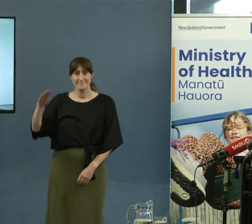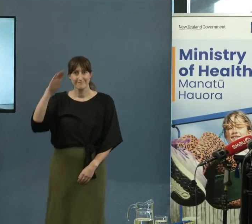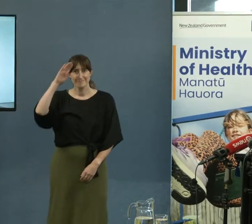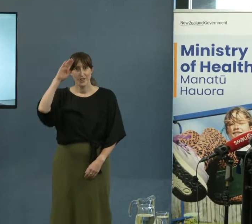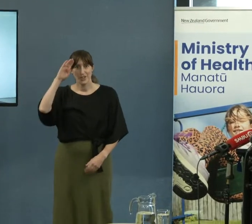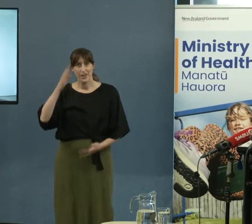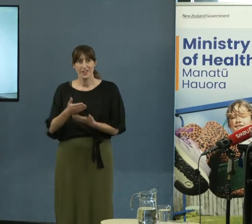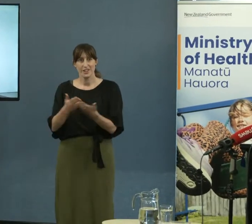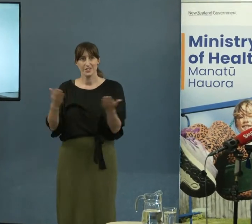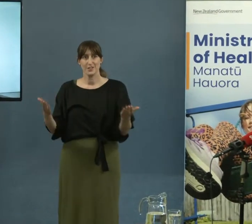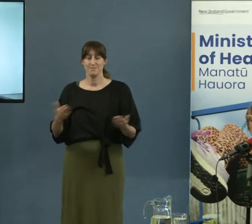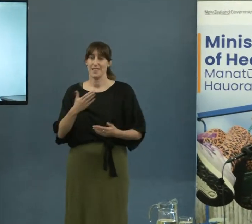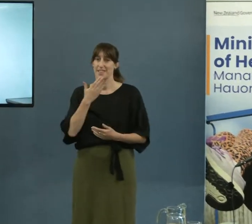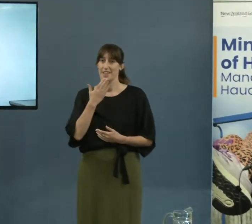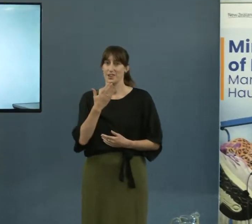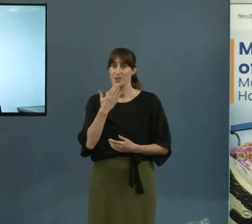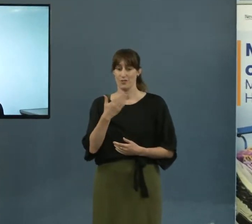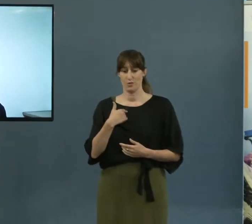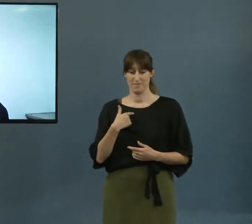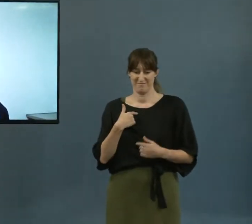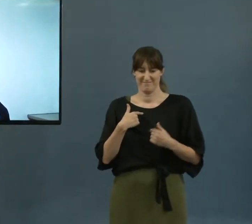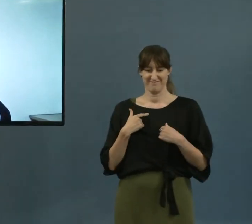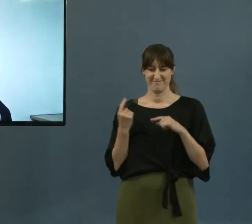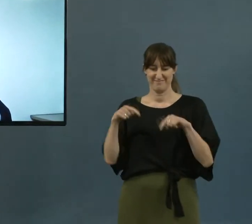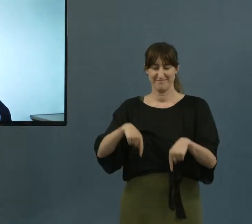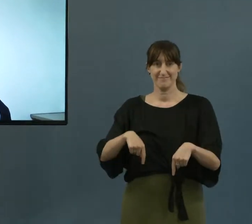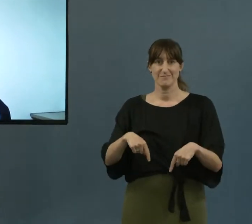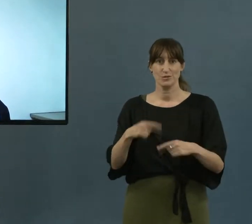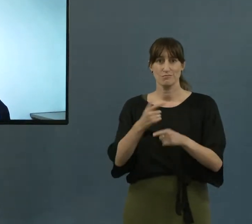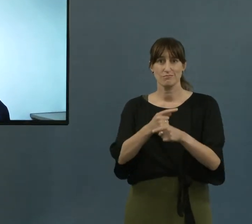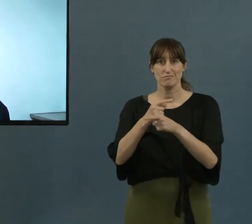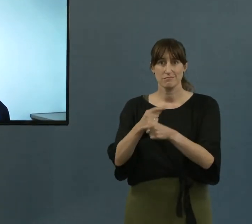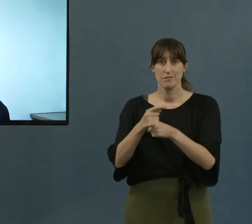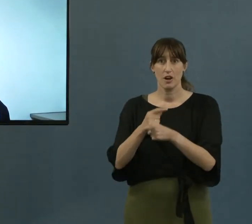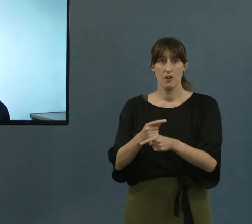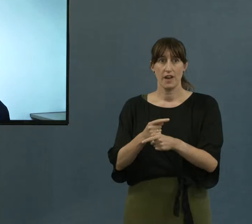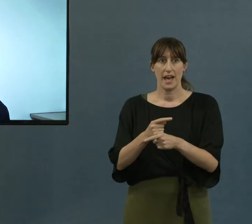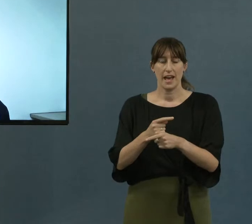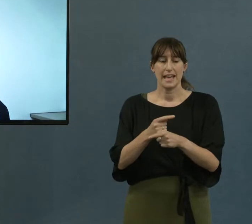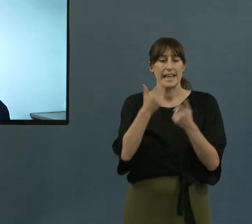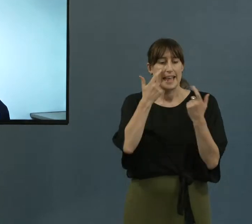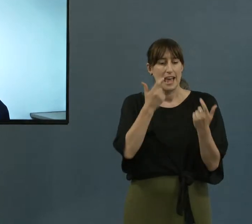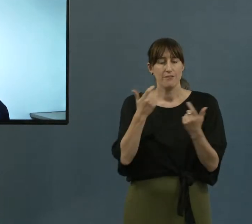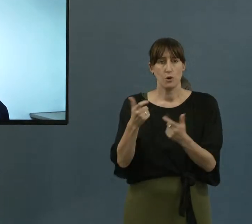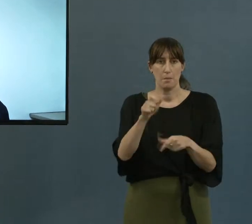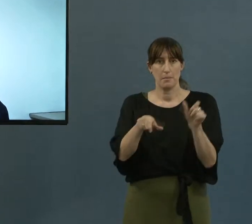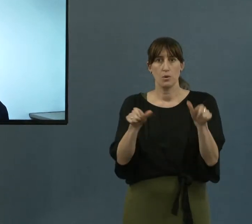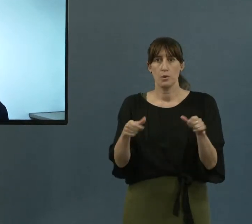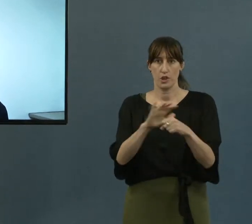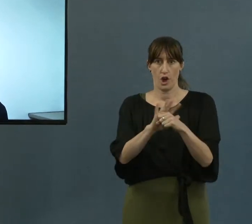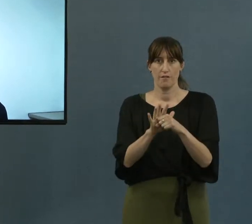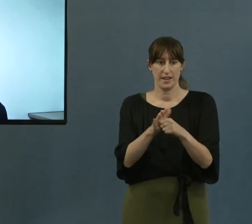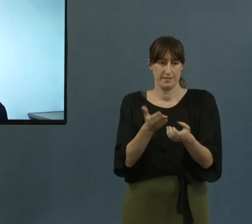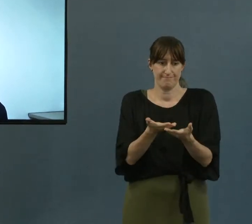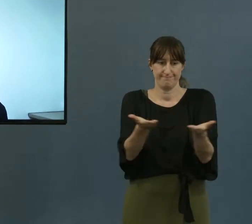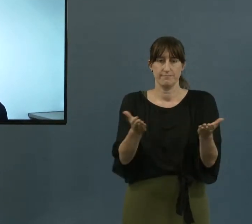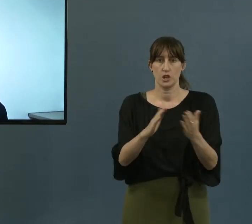Thank you for the opportunity to talk about COVID care in the community today.